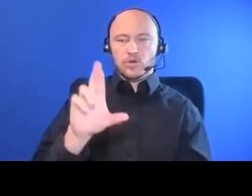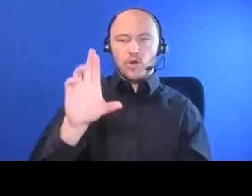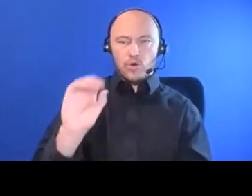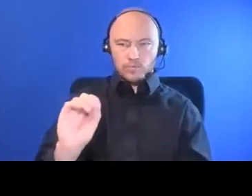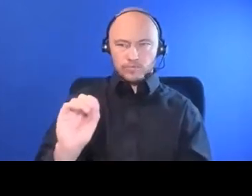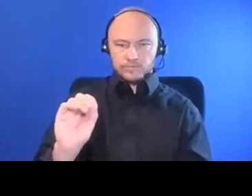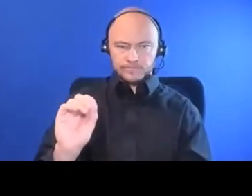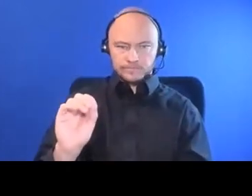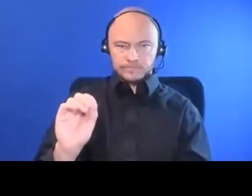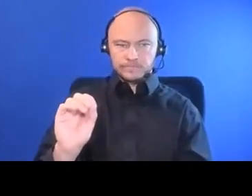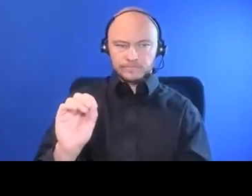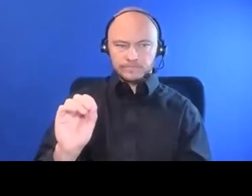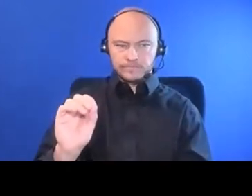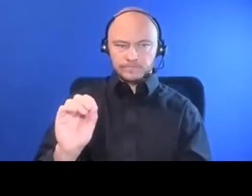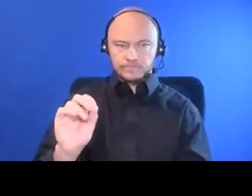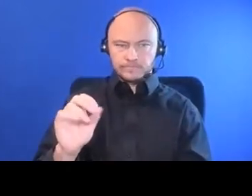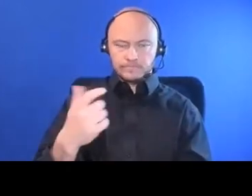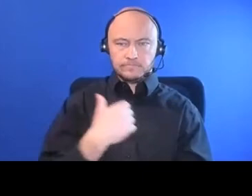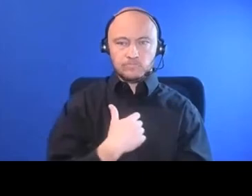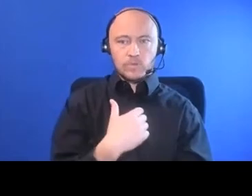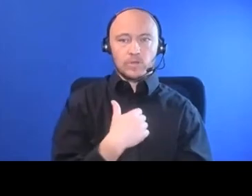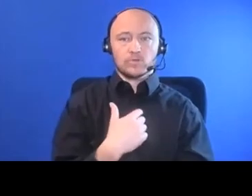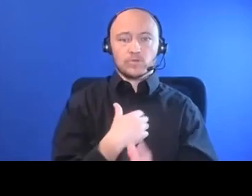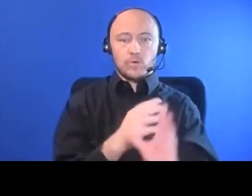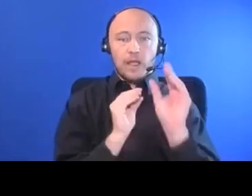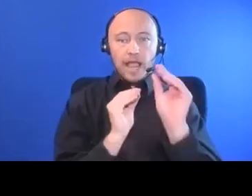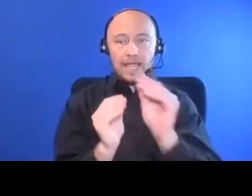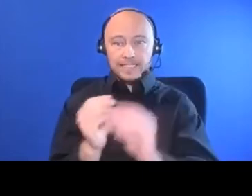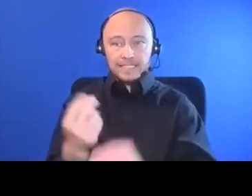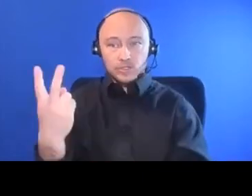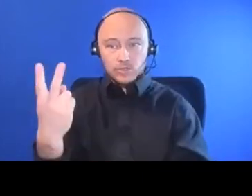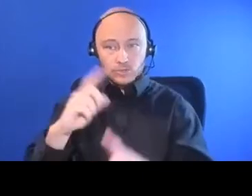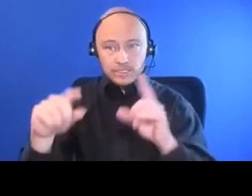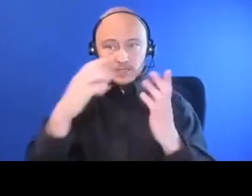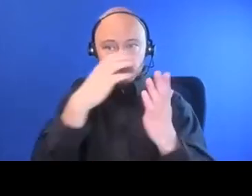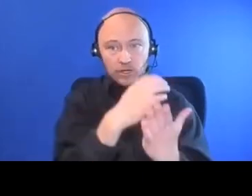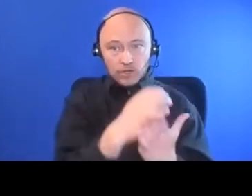and I teach two different courses at UCLA Extension.